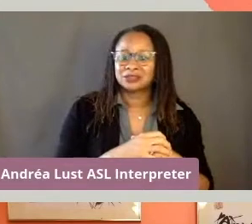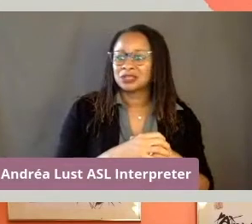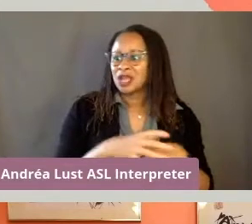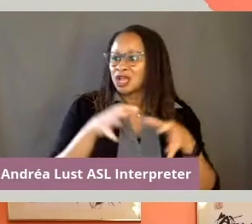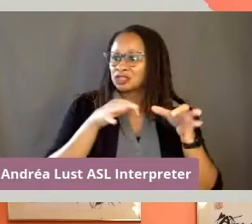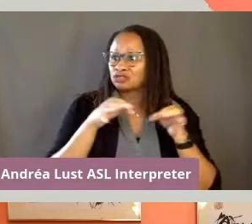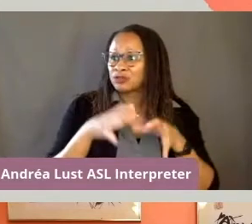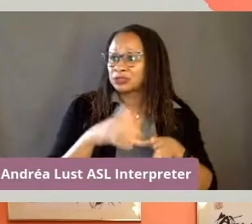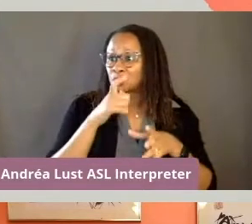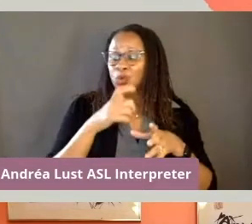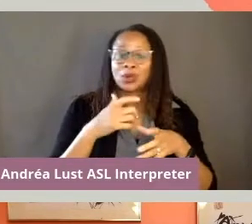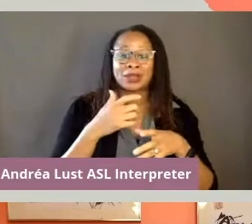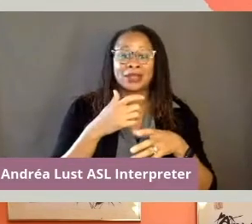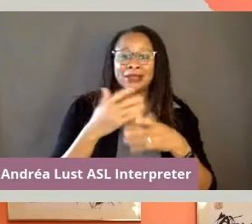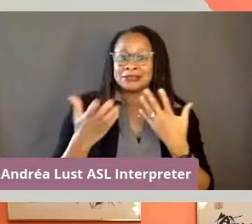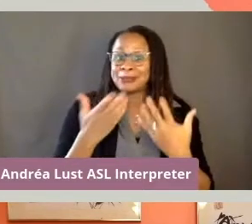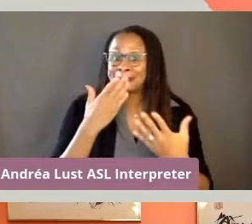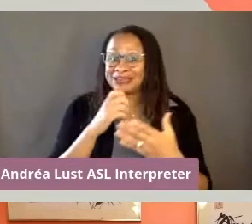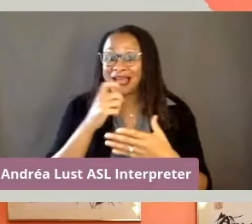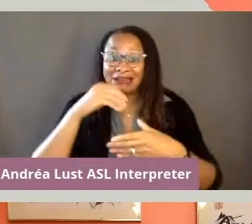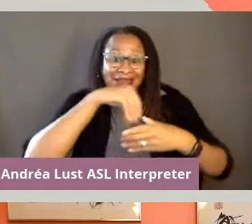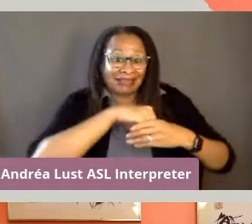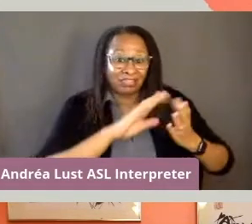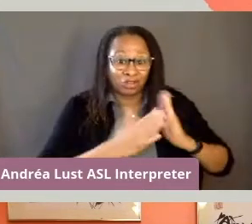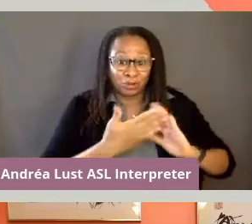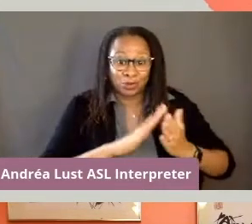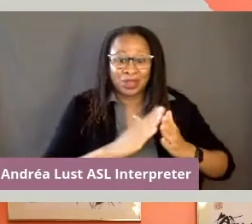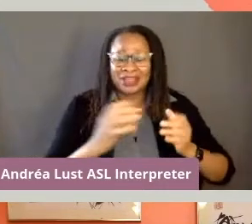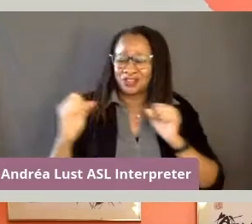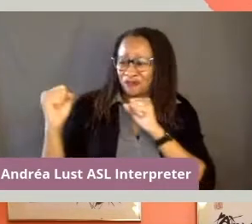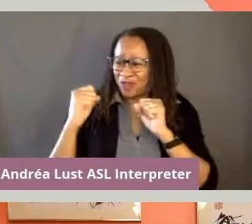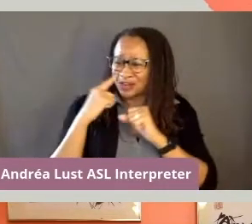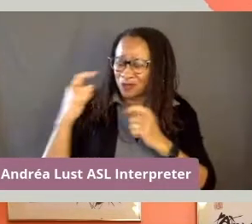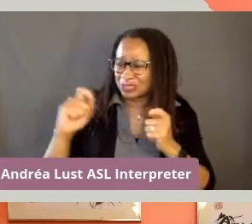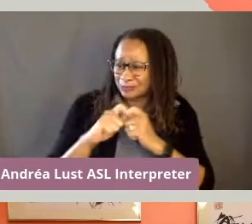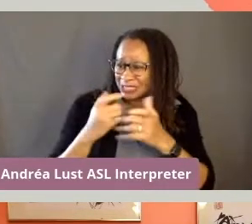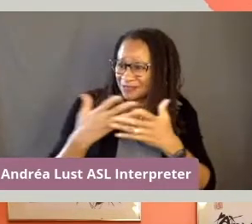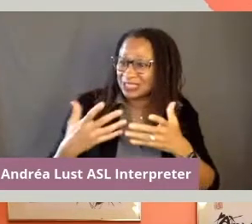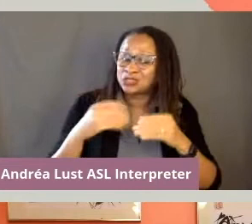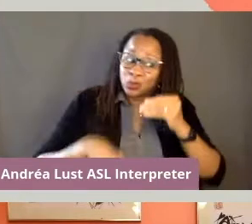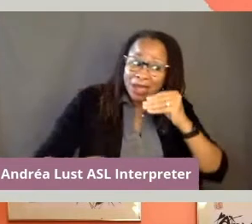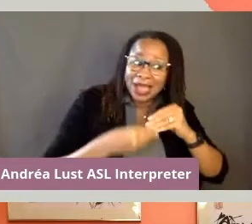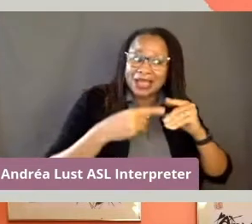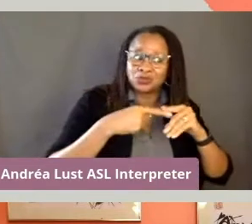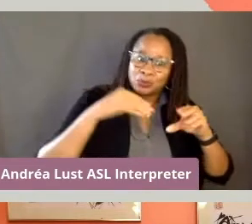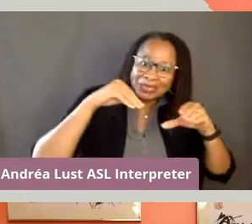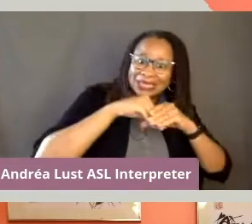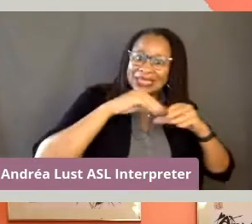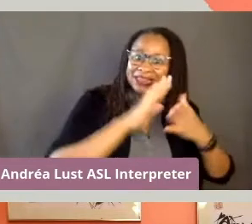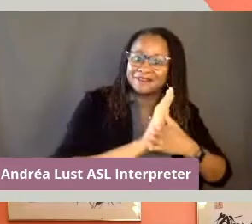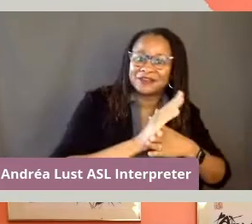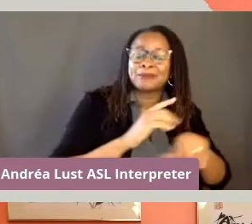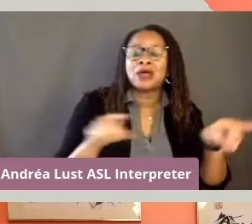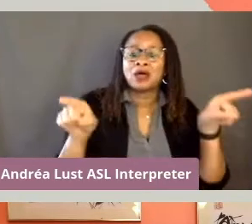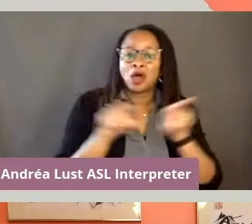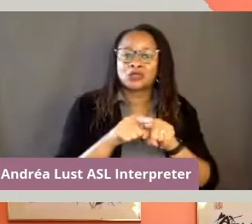a director who maybe isn't from community and you're sort of fighting for certain things to be in the film. And I also would love to hear a little bit more